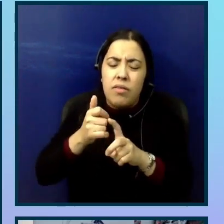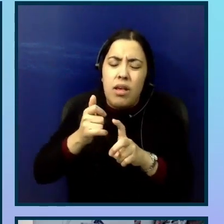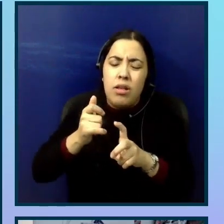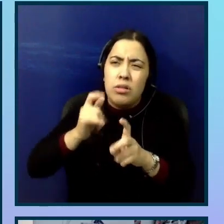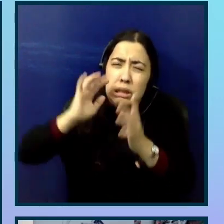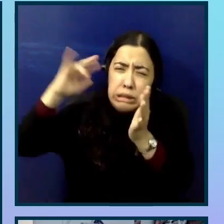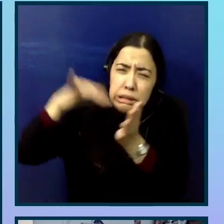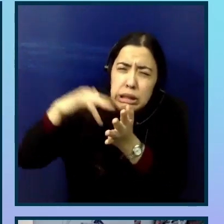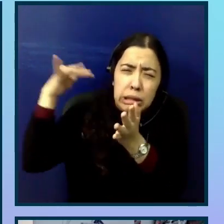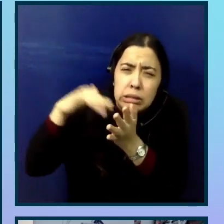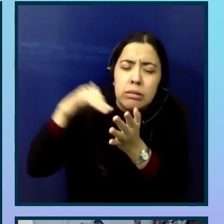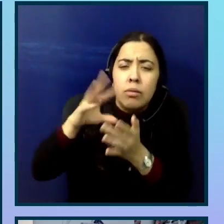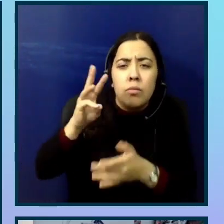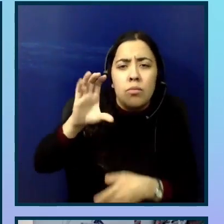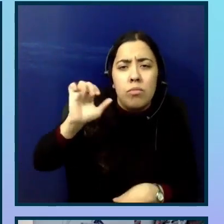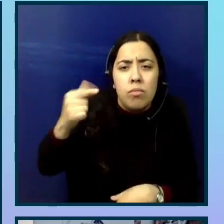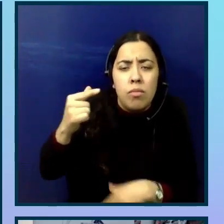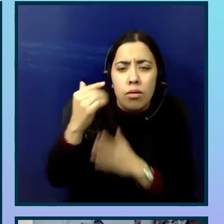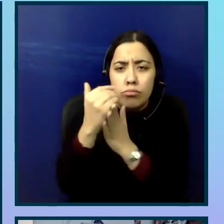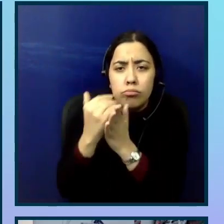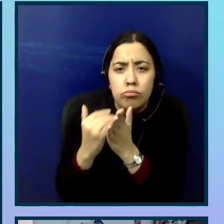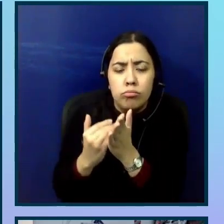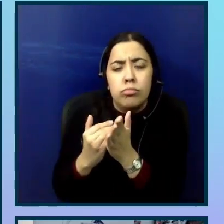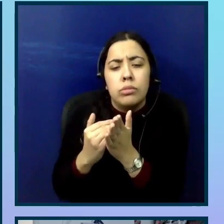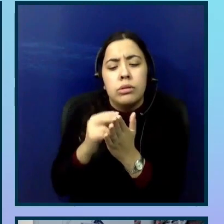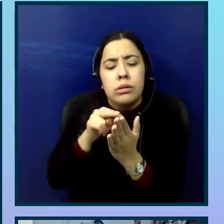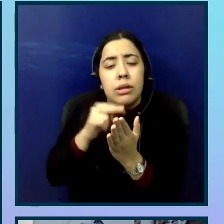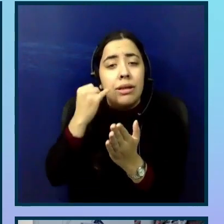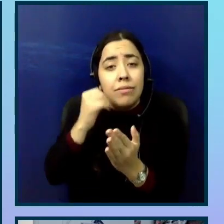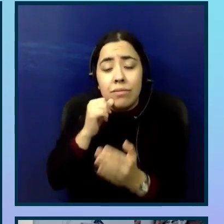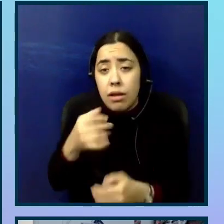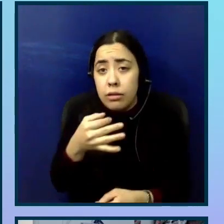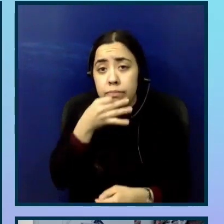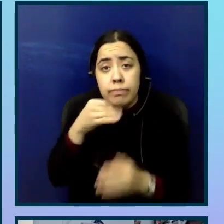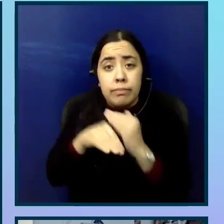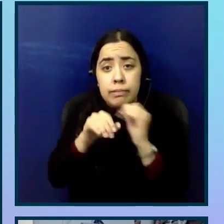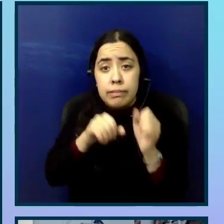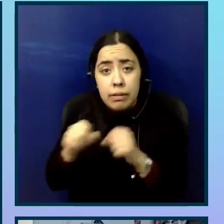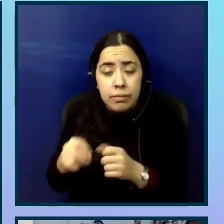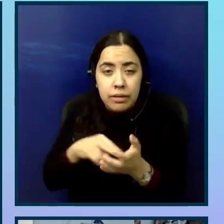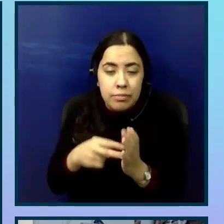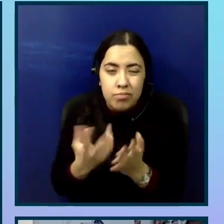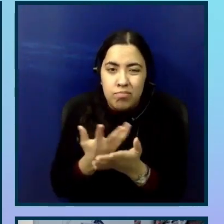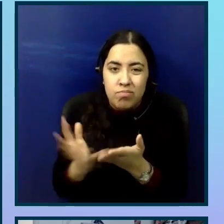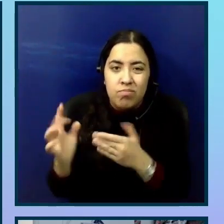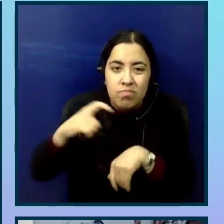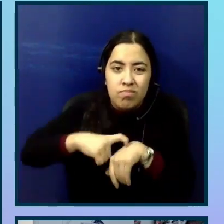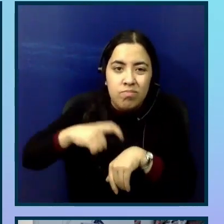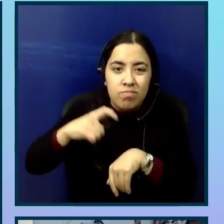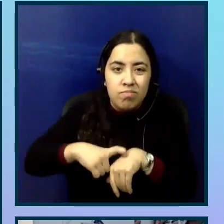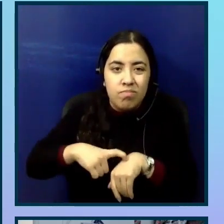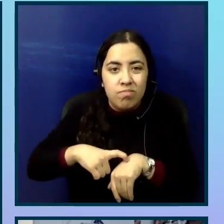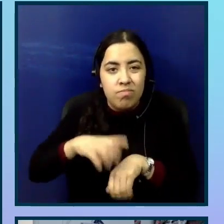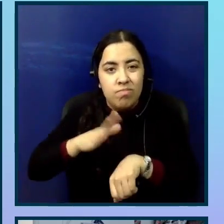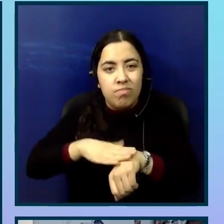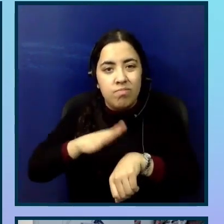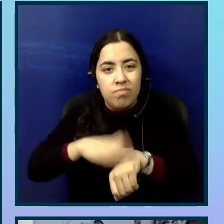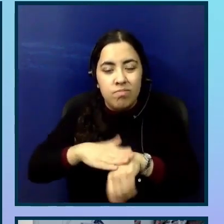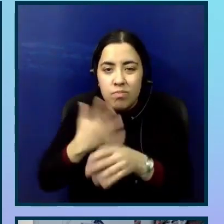to interpret them, but without the accessibility expertise, you run the risk of wasting a lot of time, energy, and money